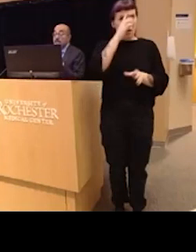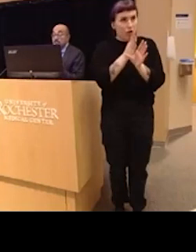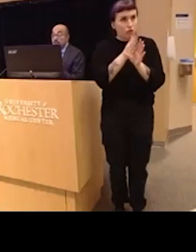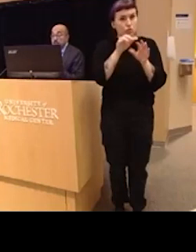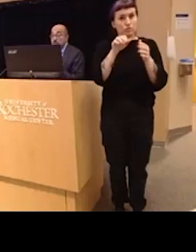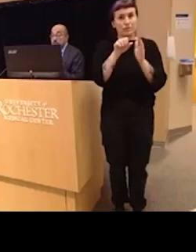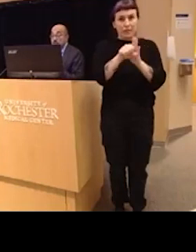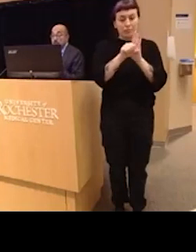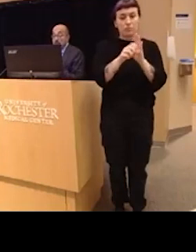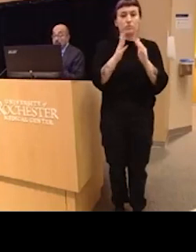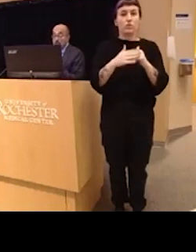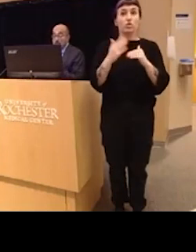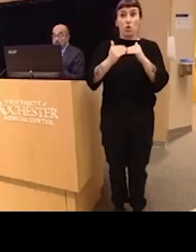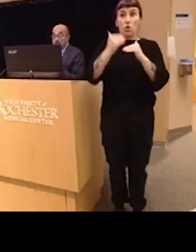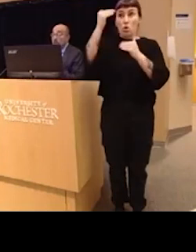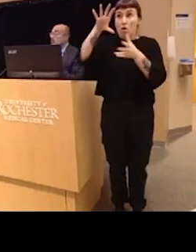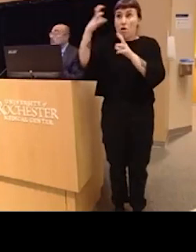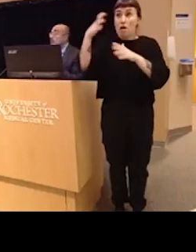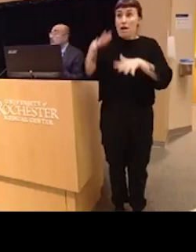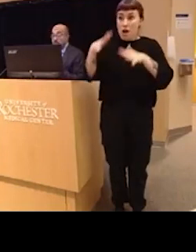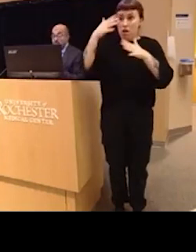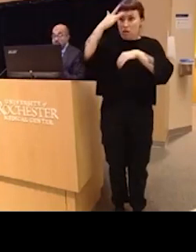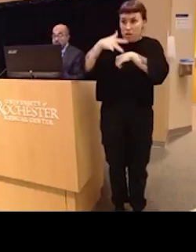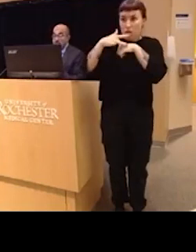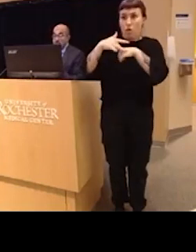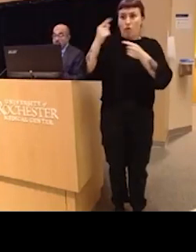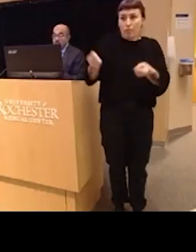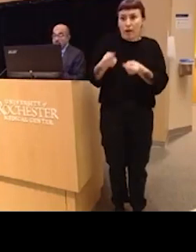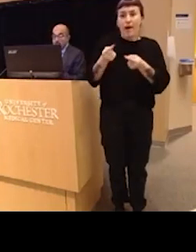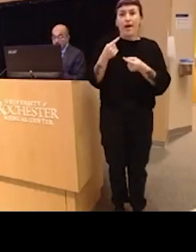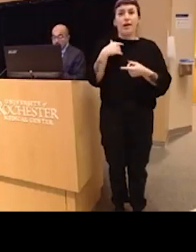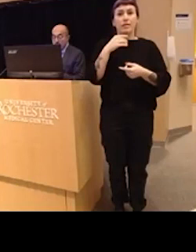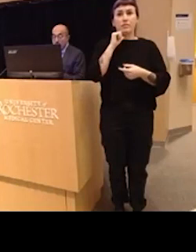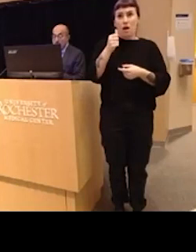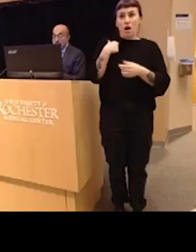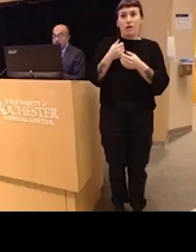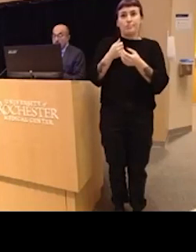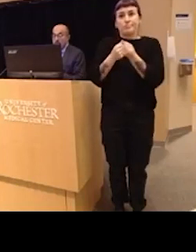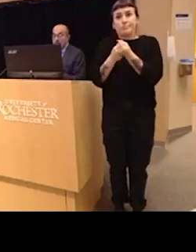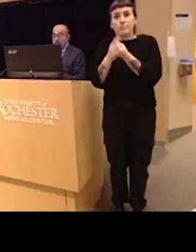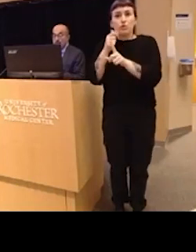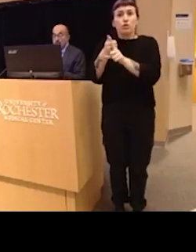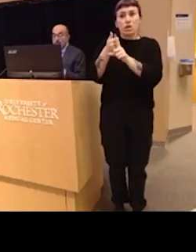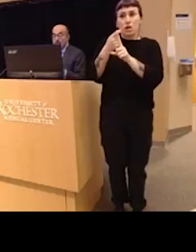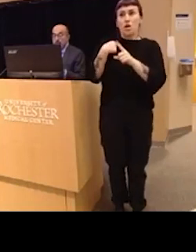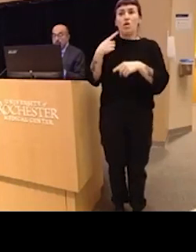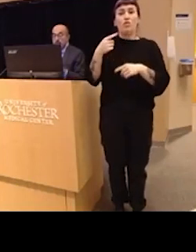catastrophizing over pain anxious over pain poor pain self-efficacy um pain related anger but the